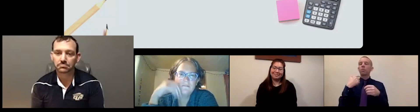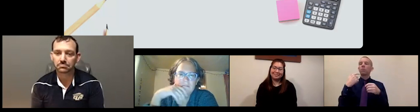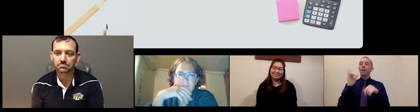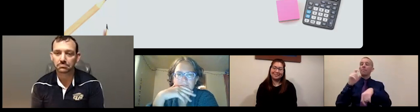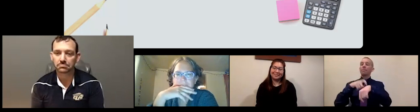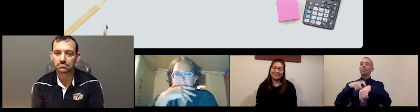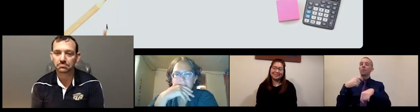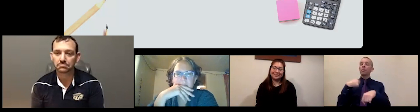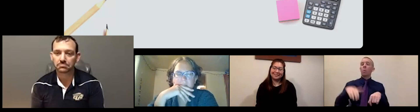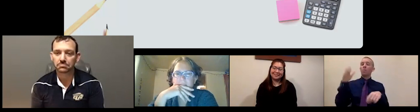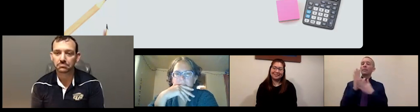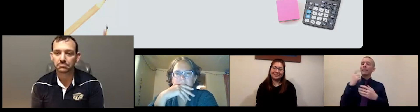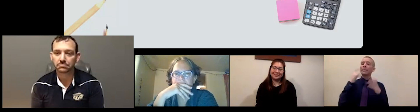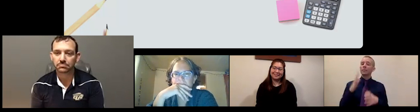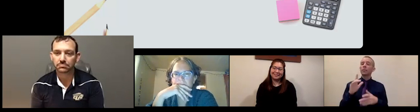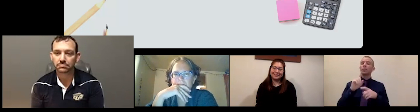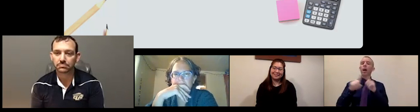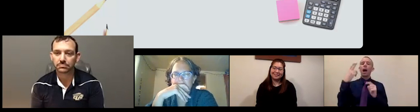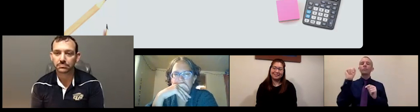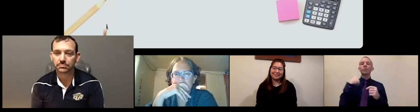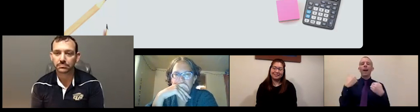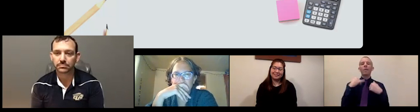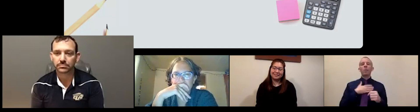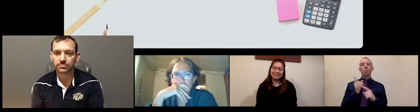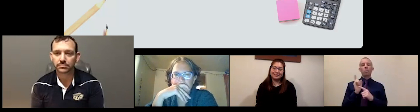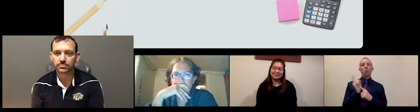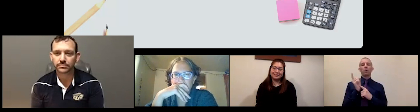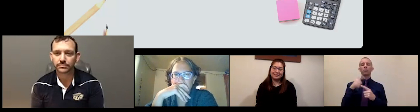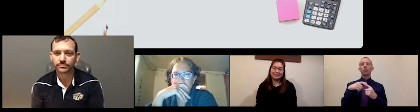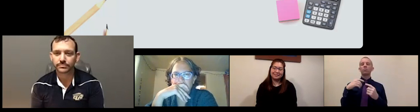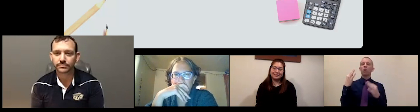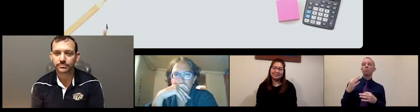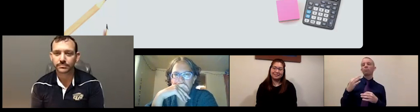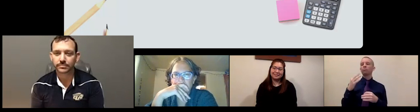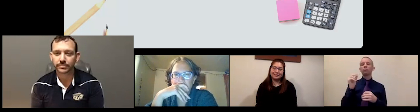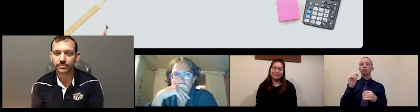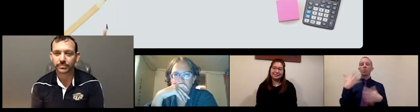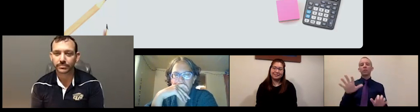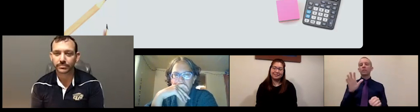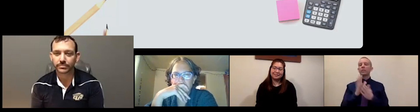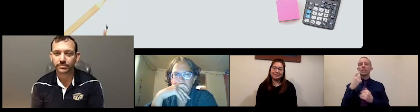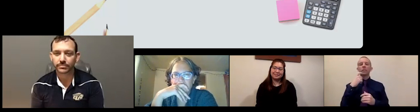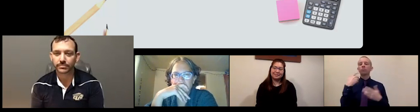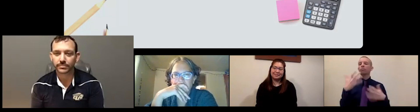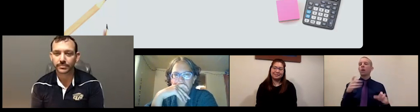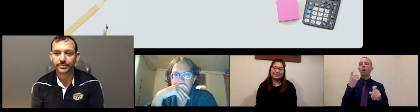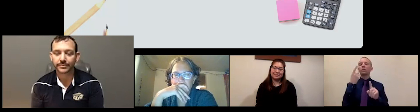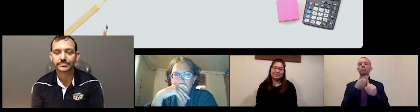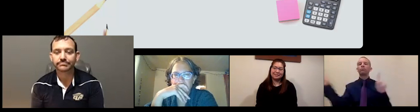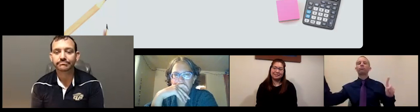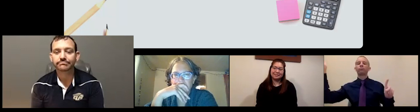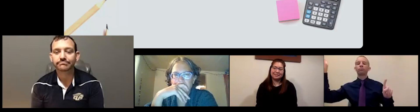At that time in high school, I decided that I didn’t want to become a dentist and wanted a different path.